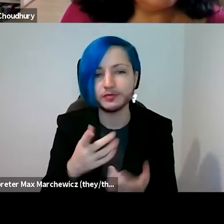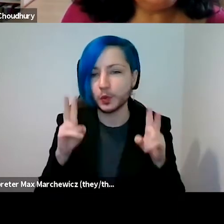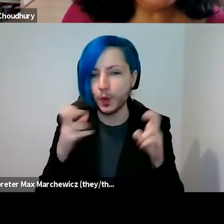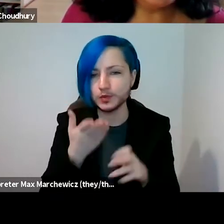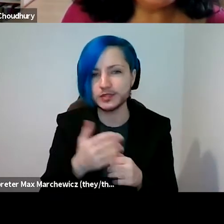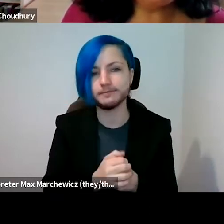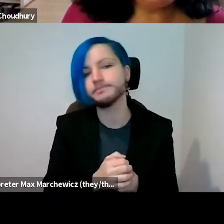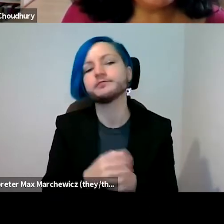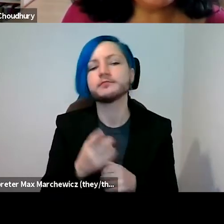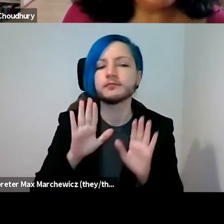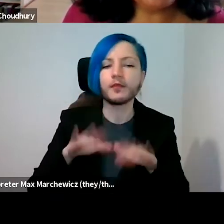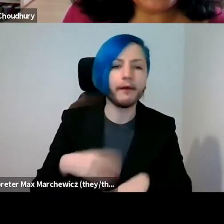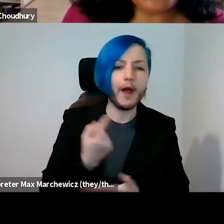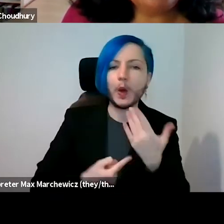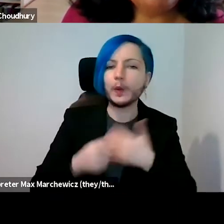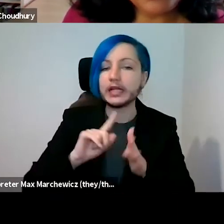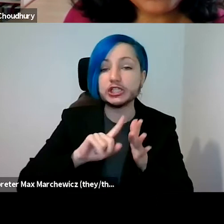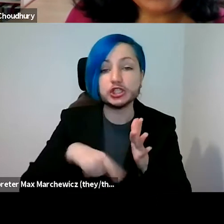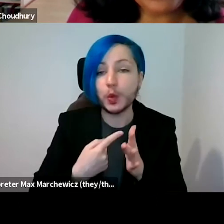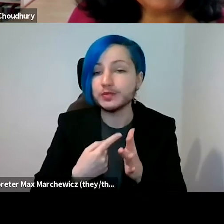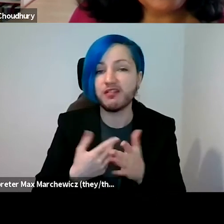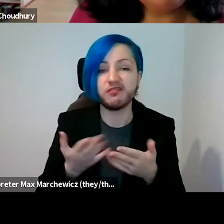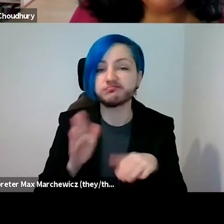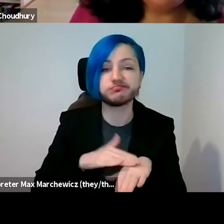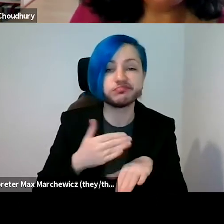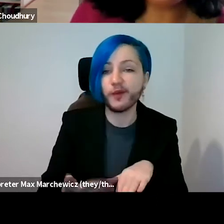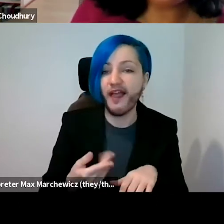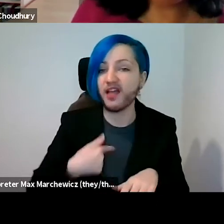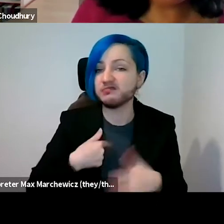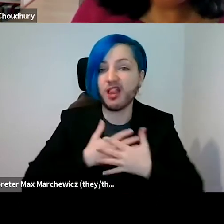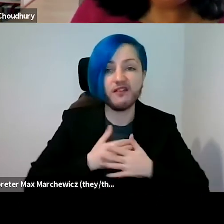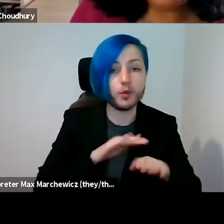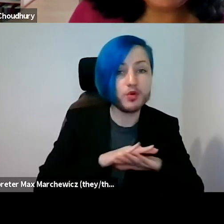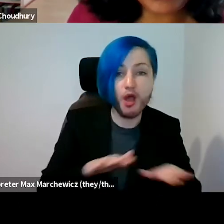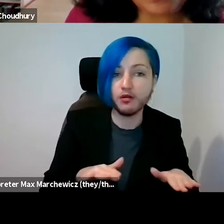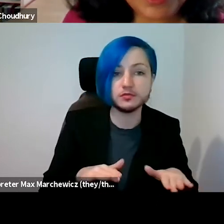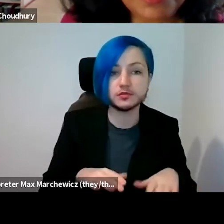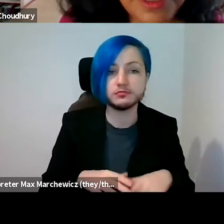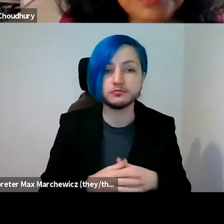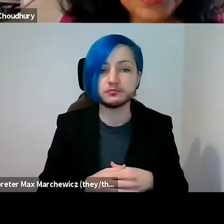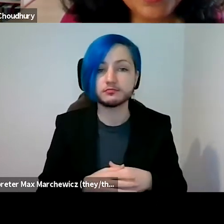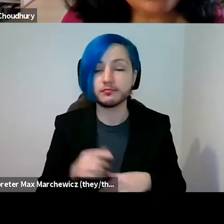"only Joseph doesn't seem to care much whether I love him or not. He gave me two fingers to shake when he arrived